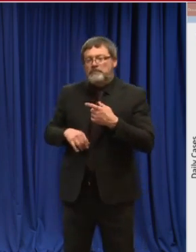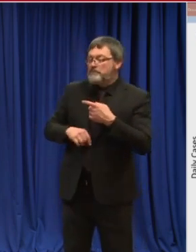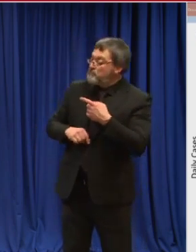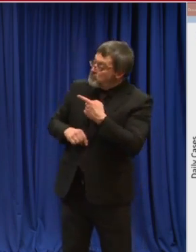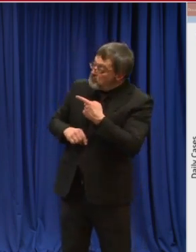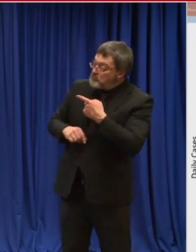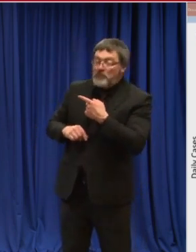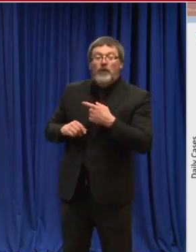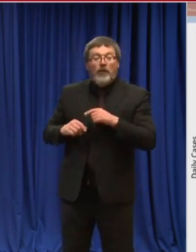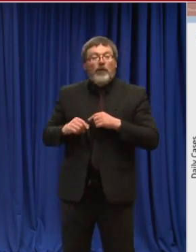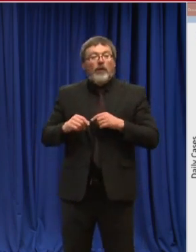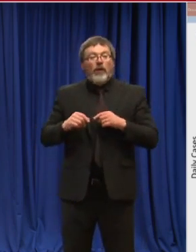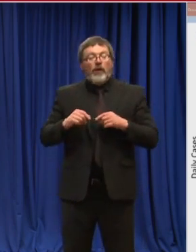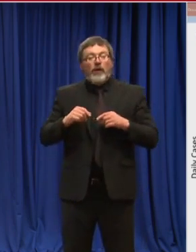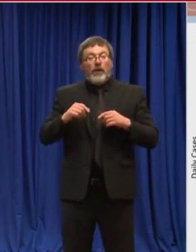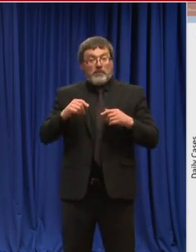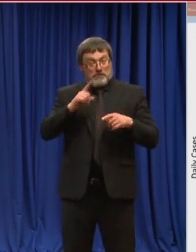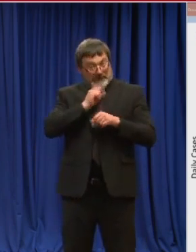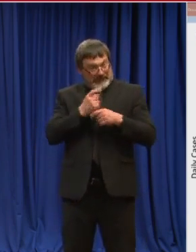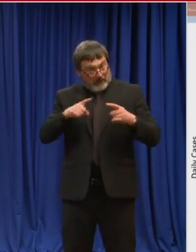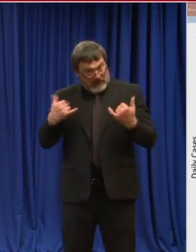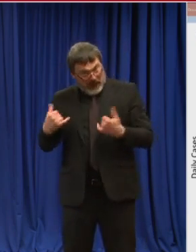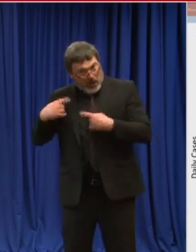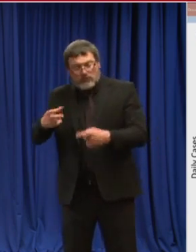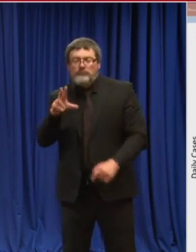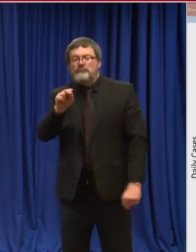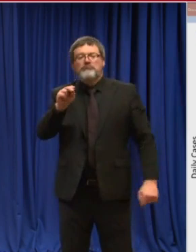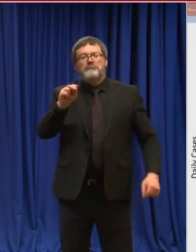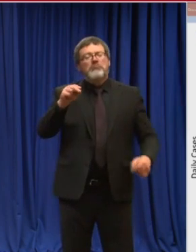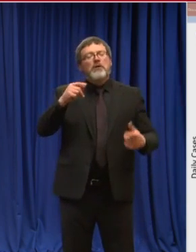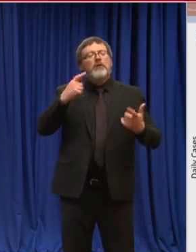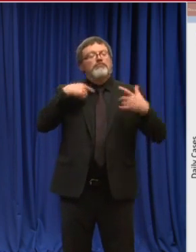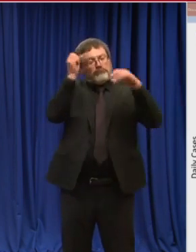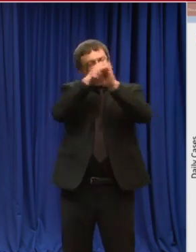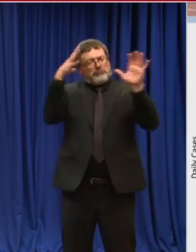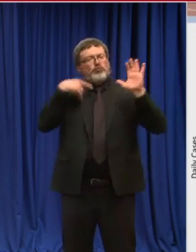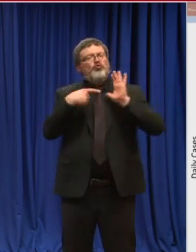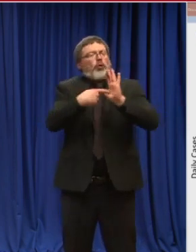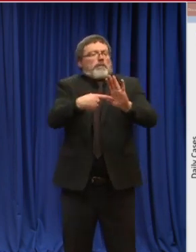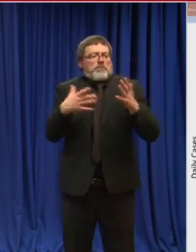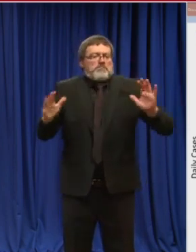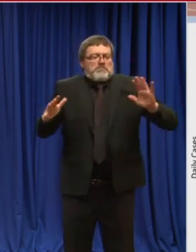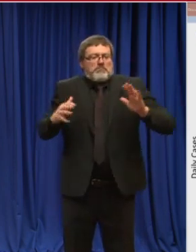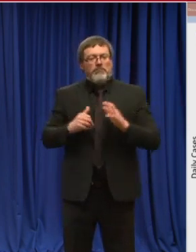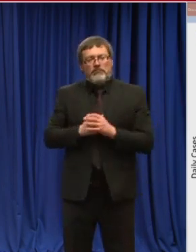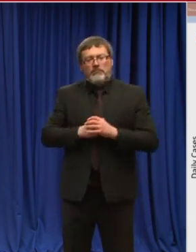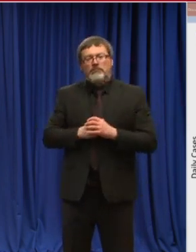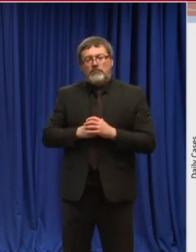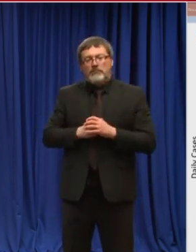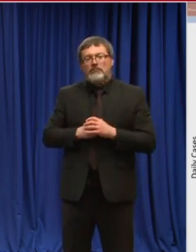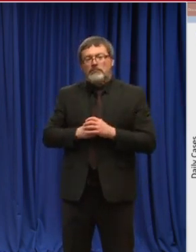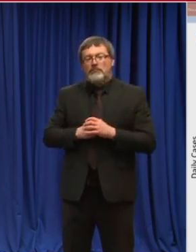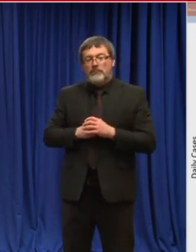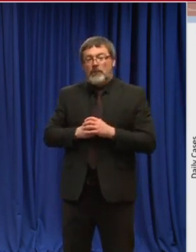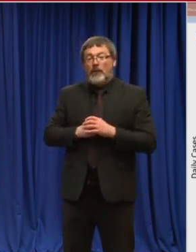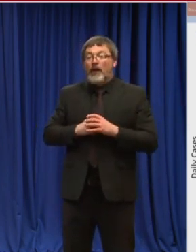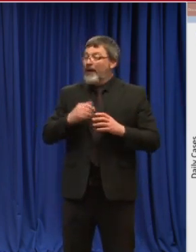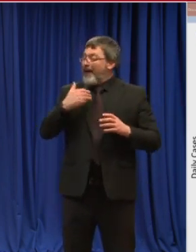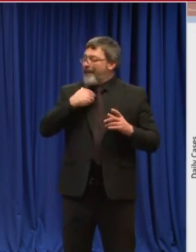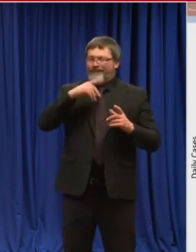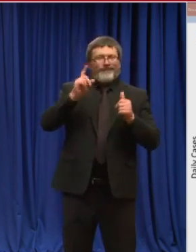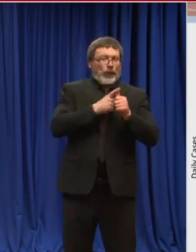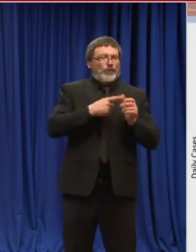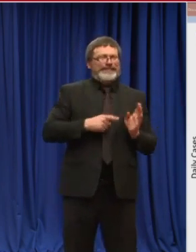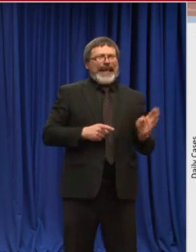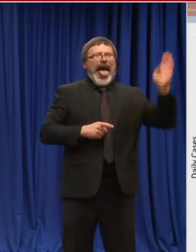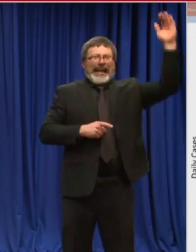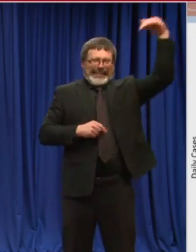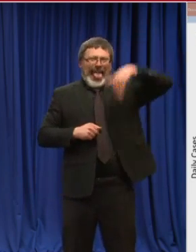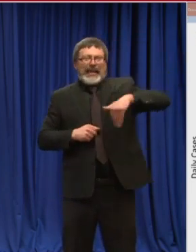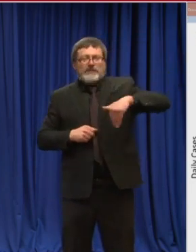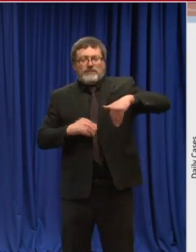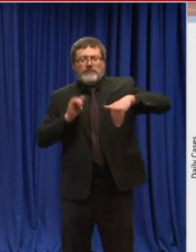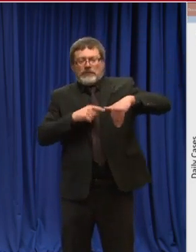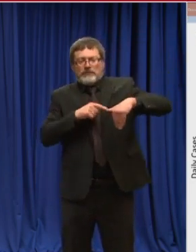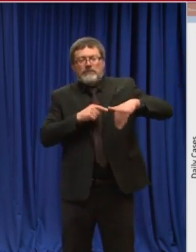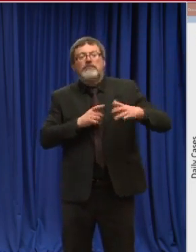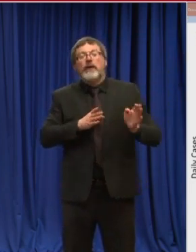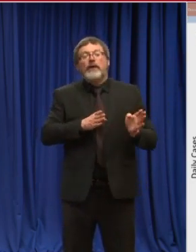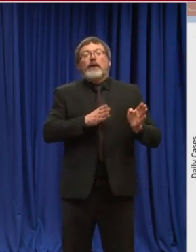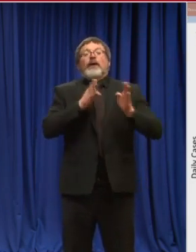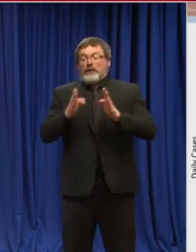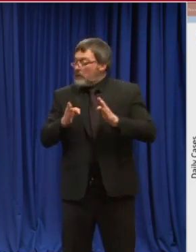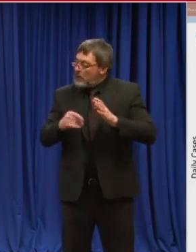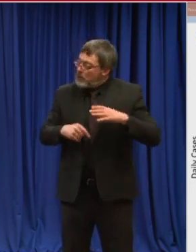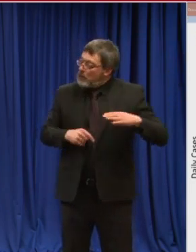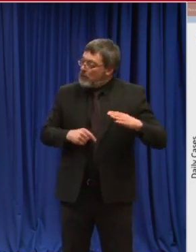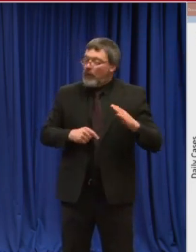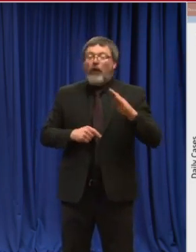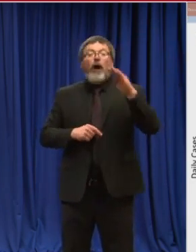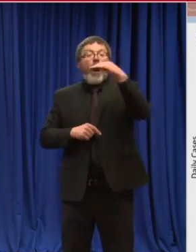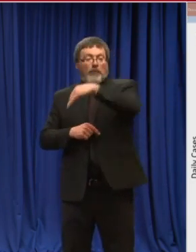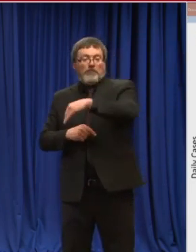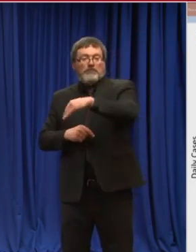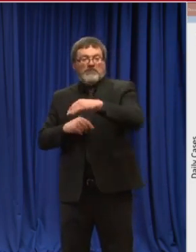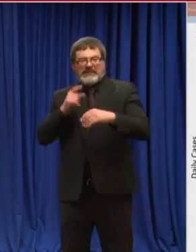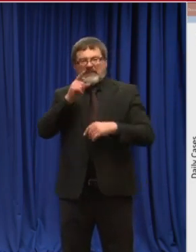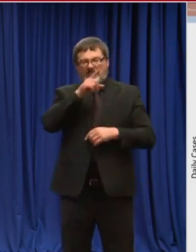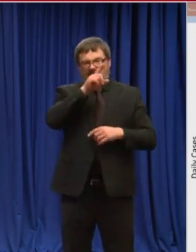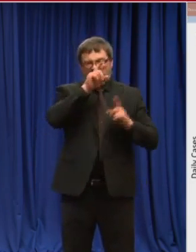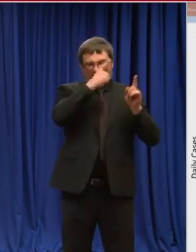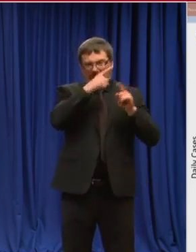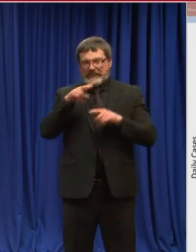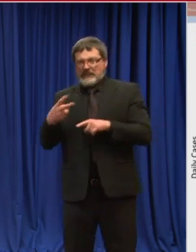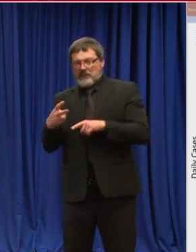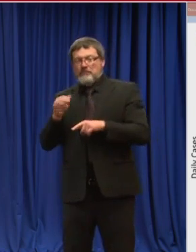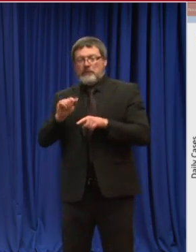THEY’RE NOT MEANT TO REPRESENT WHAT WE THINK WILL ACTUALLY OCCUR YOU CAN SEE AGAIN SIMILAR GRAPHIC TO WHAT I JUST DISPLAYED DAYS SINCE FIRST INFECTION ON THE HORIZONTAL AXIS AND THE